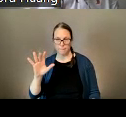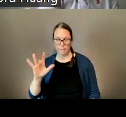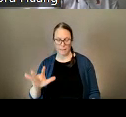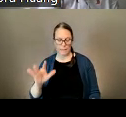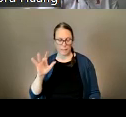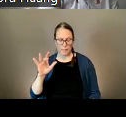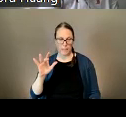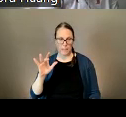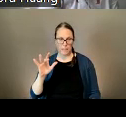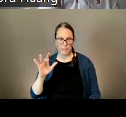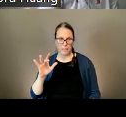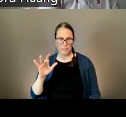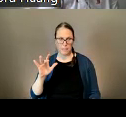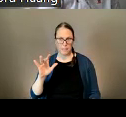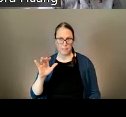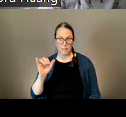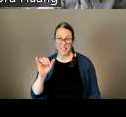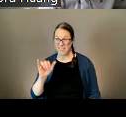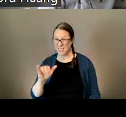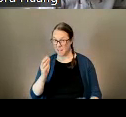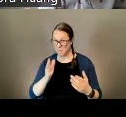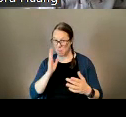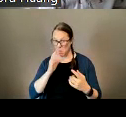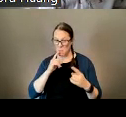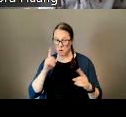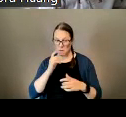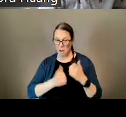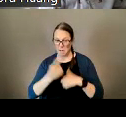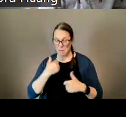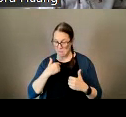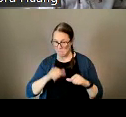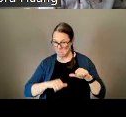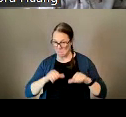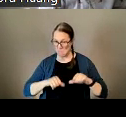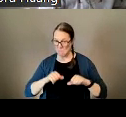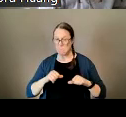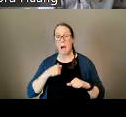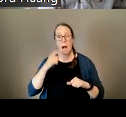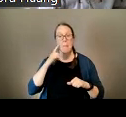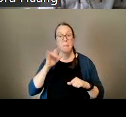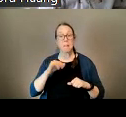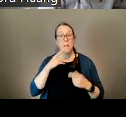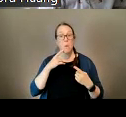So that might work for everybody. I think that probably works out of the box.